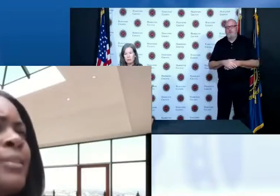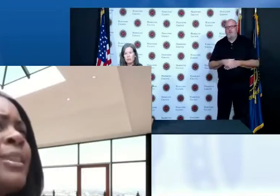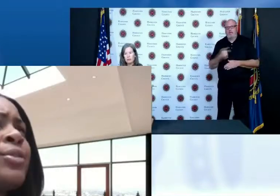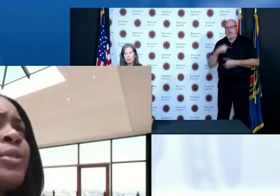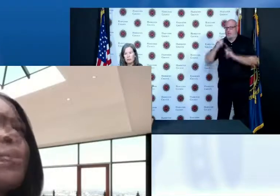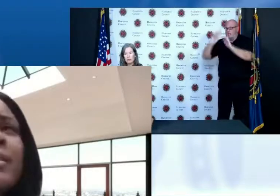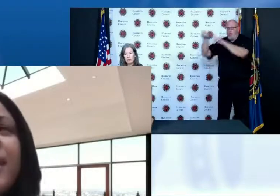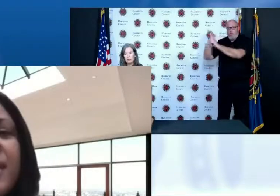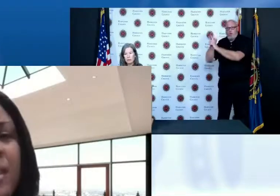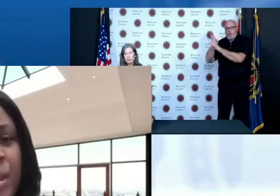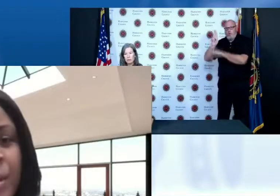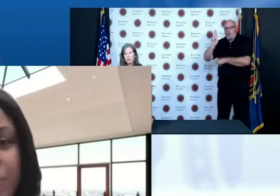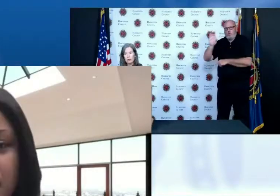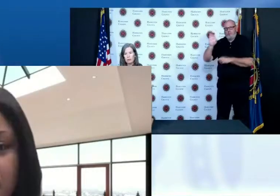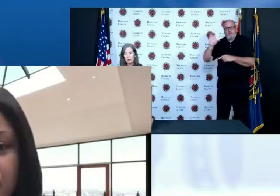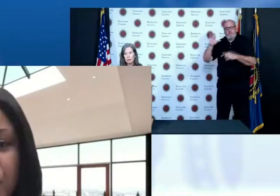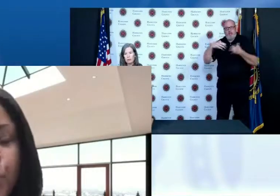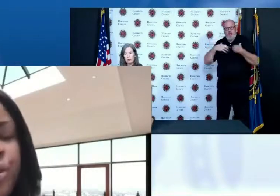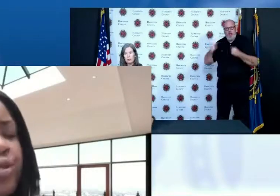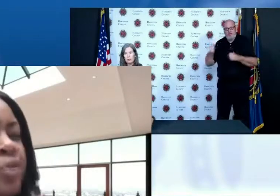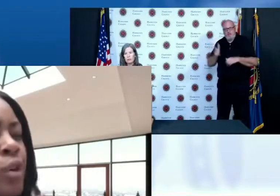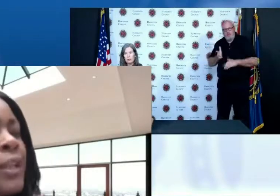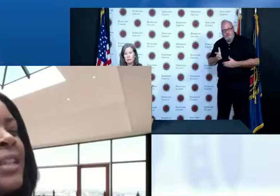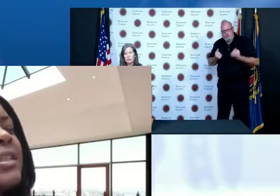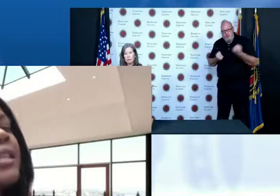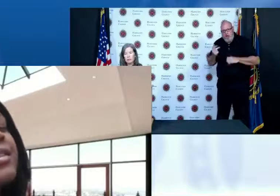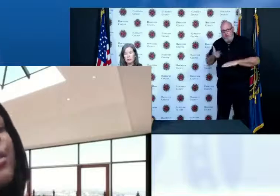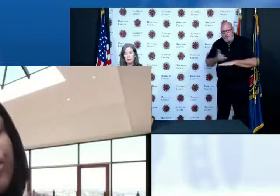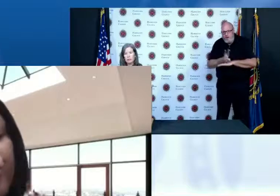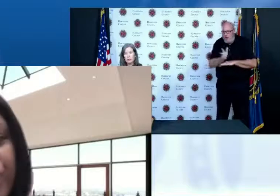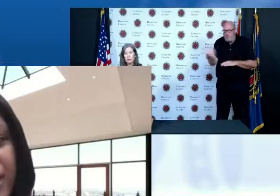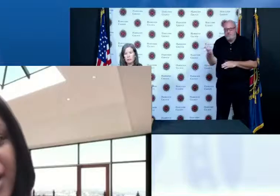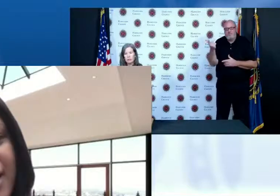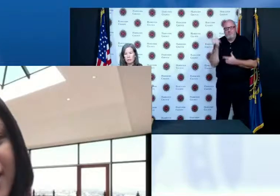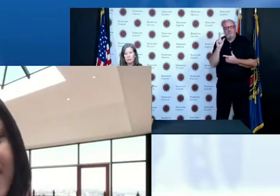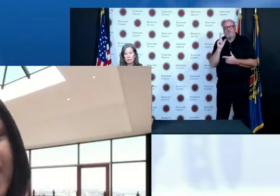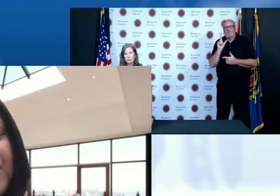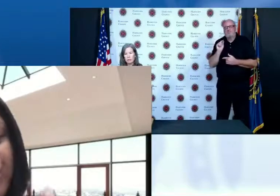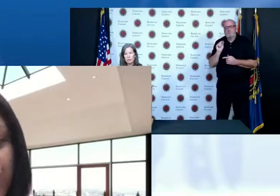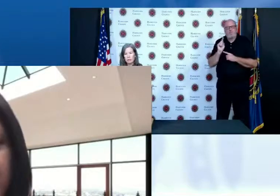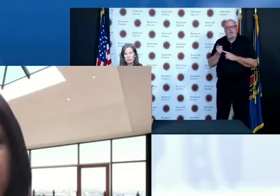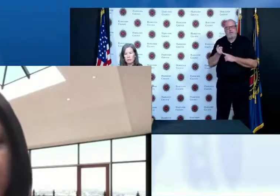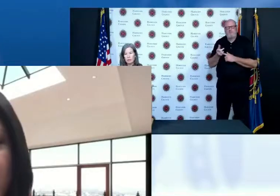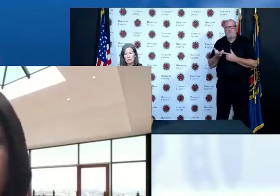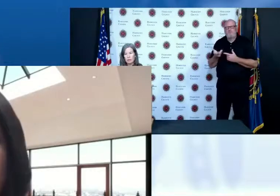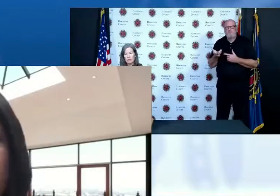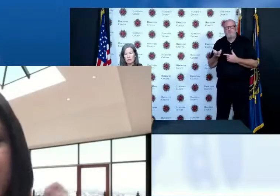literally took less than 30 minutes it was so easy and so well organized and so efficient that I just